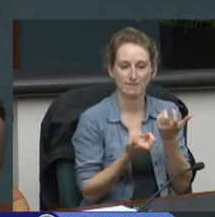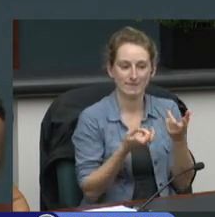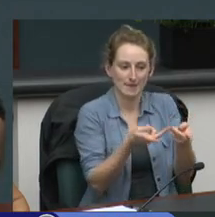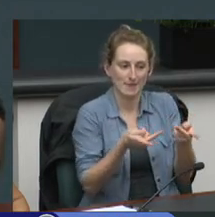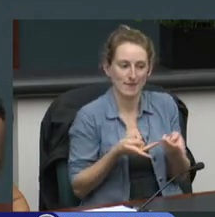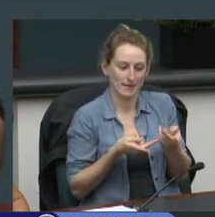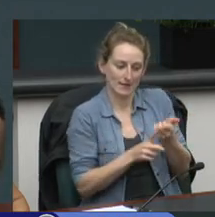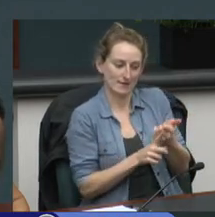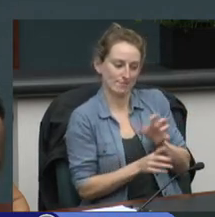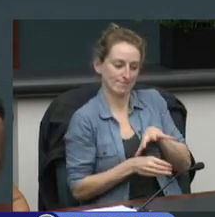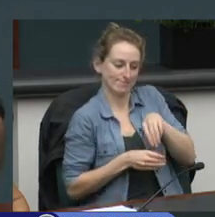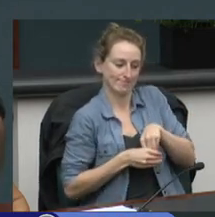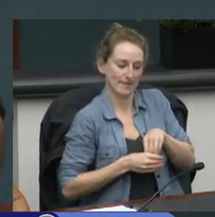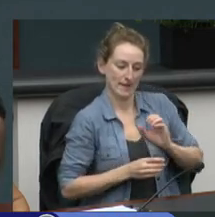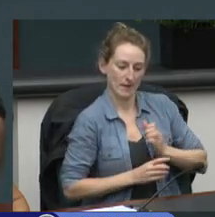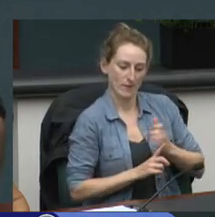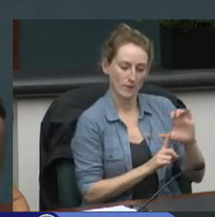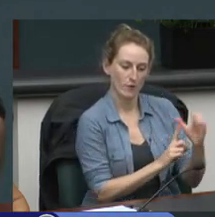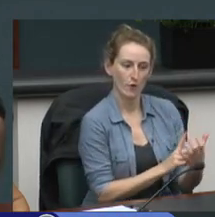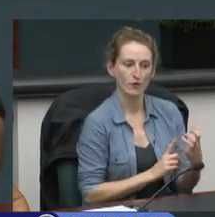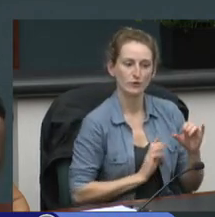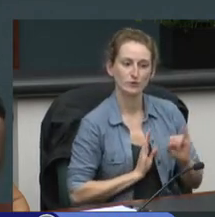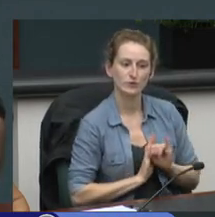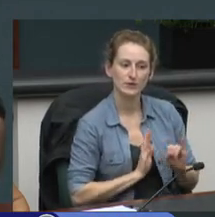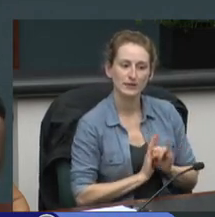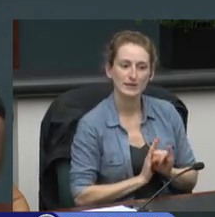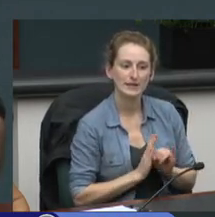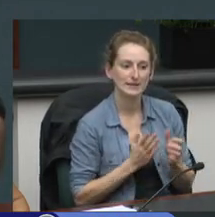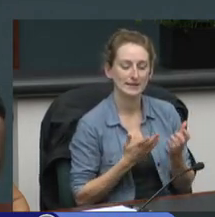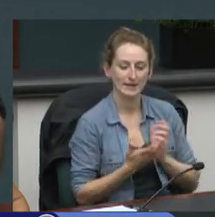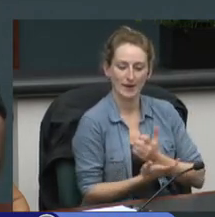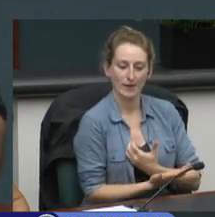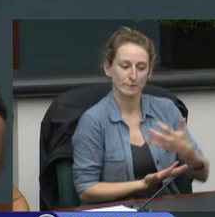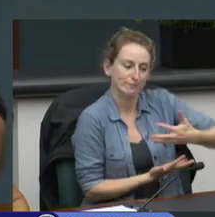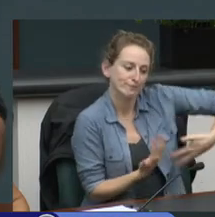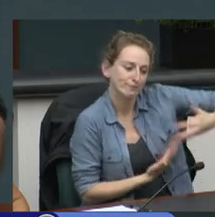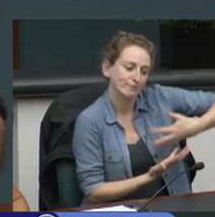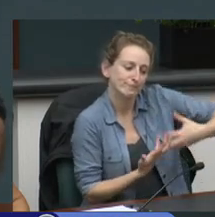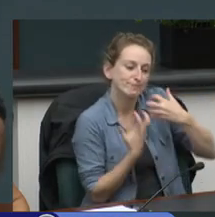cultural identities stages for our social interaction and landscapes for